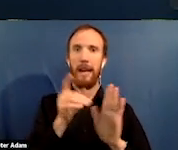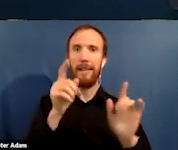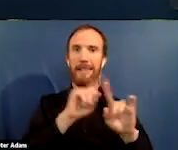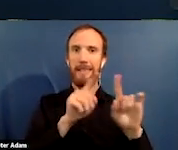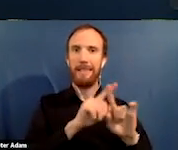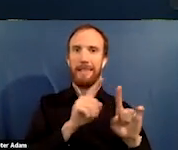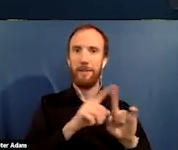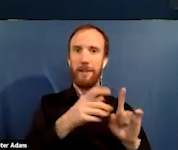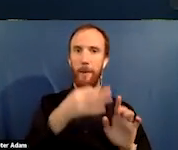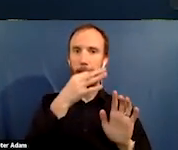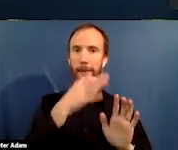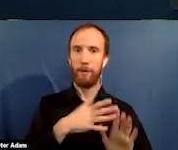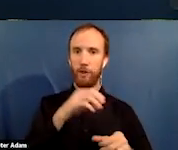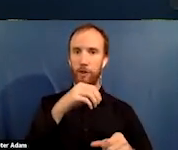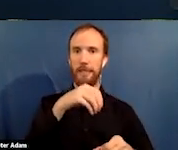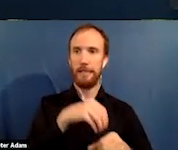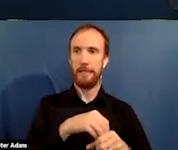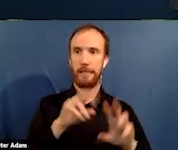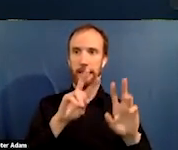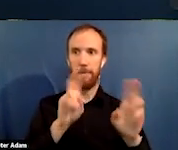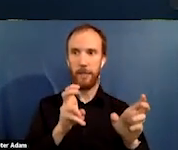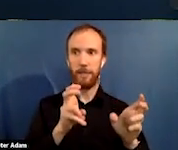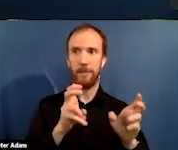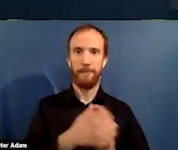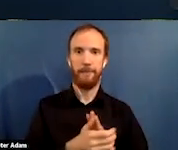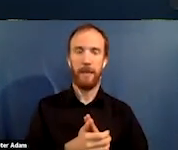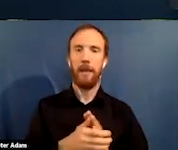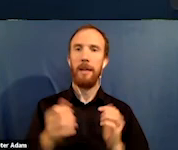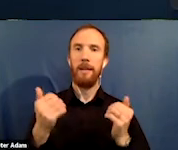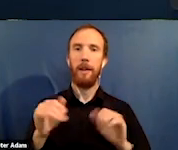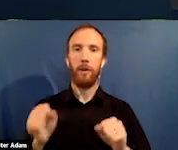Now, you can view when this expert is likely to be active.